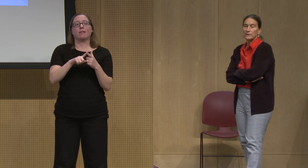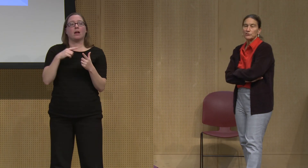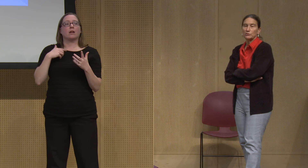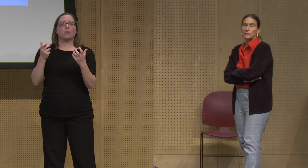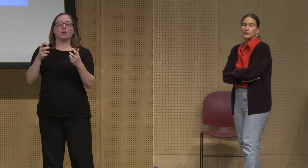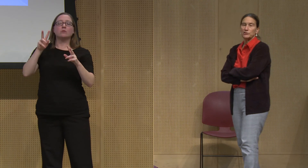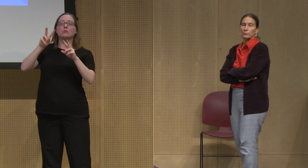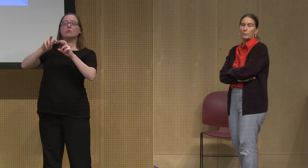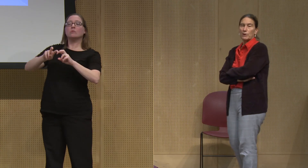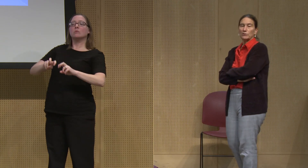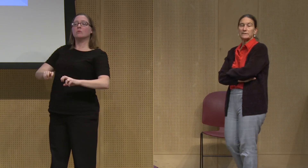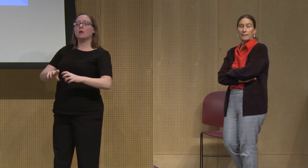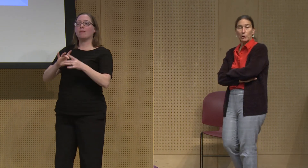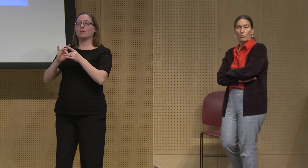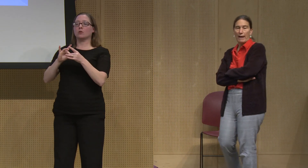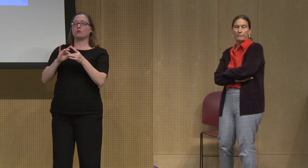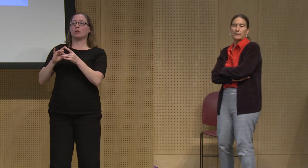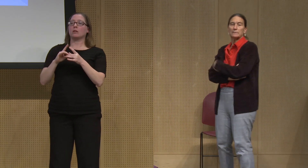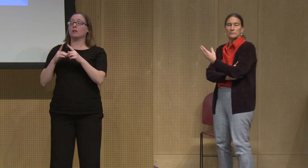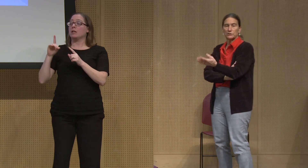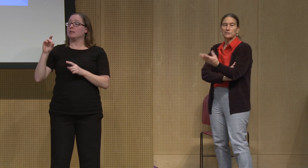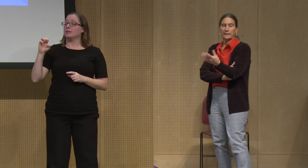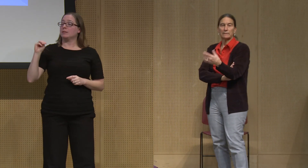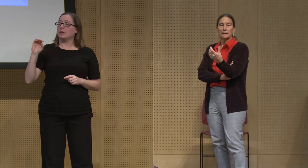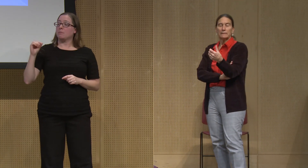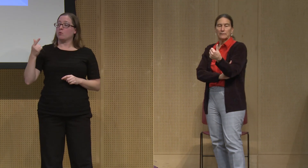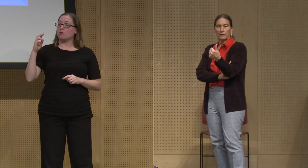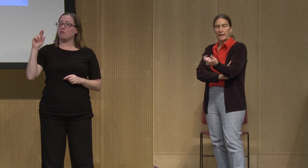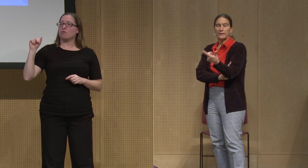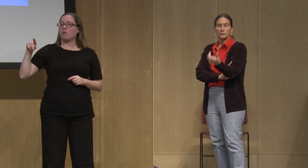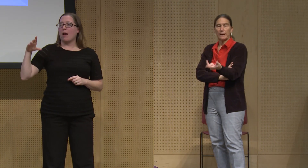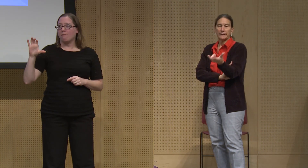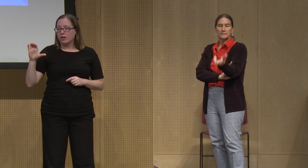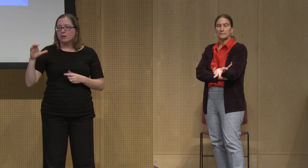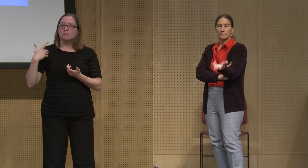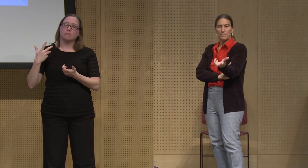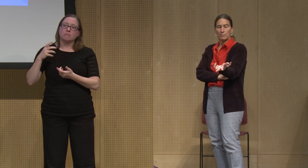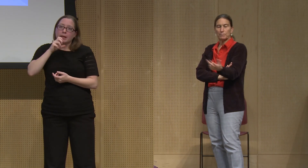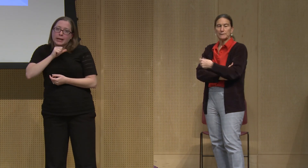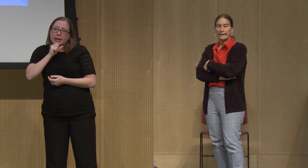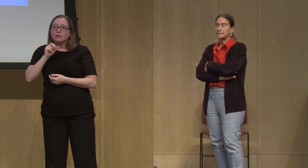OF WHAT WE CALL DEMOGRAPHIC, WHICH IS, LIKE, YOU KNOW, AGE, RACE, PLACE,